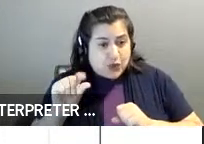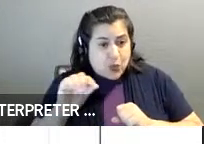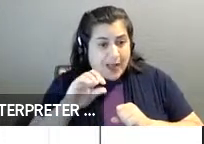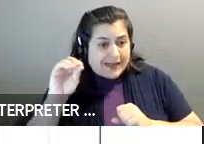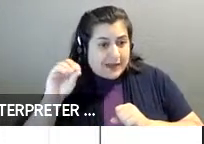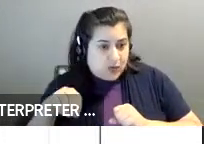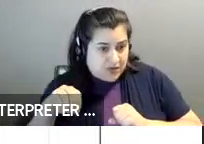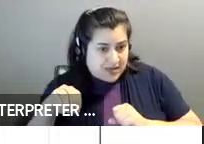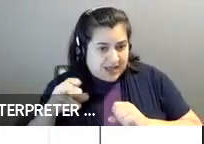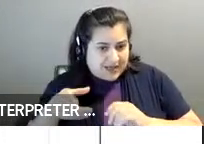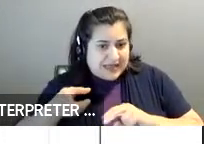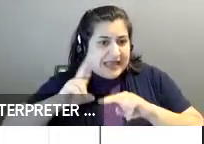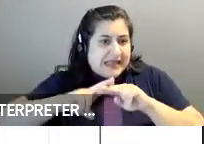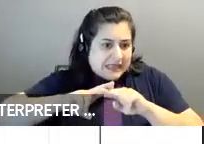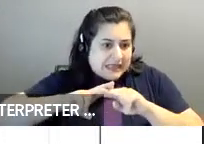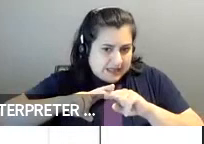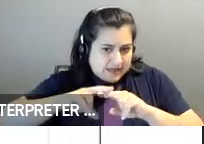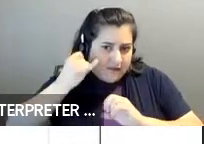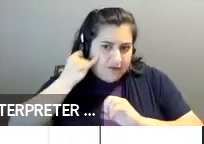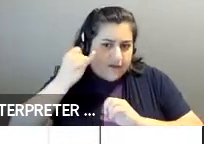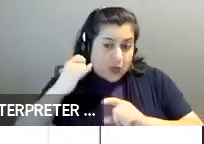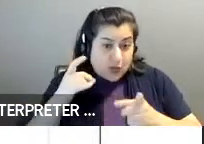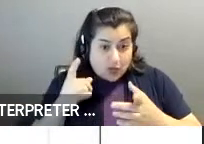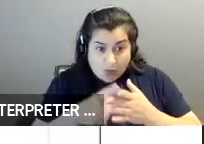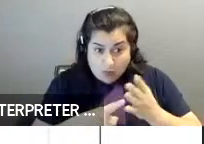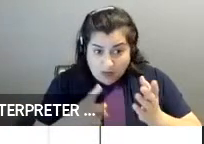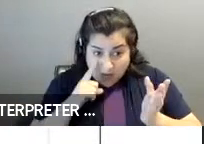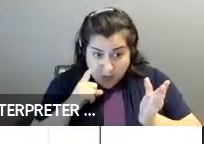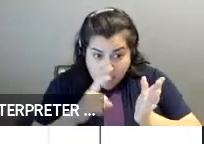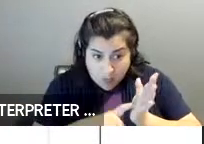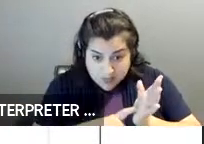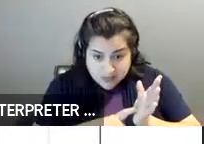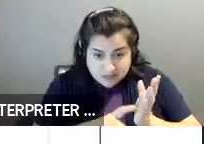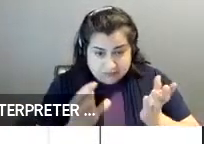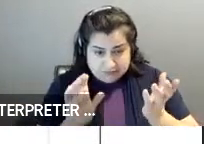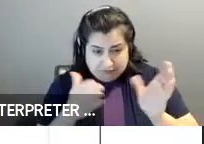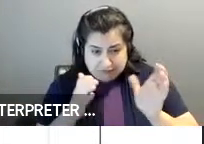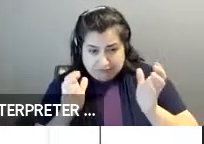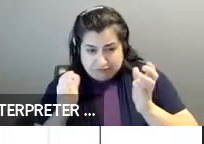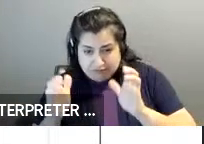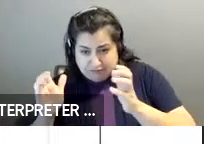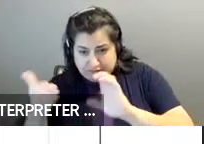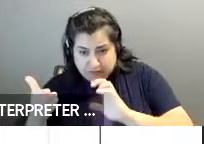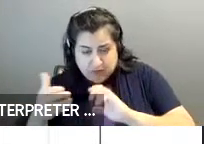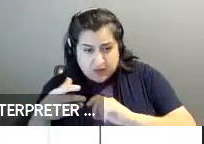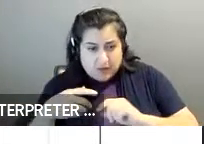usage. So what we're seeing here is that if you compare these three curves, these three curves to